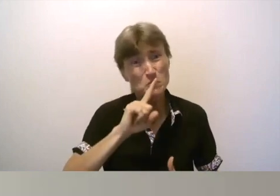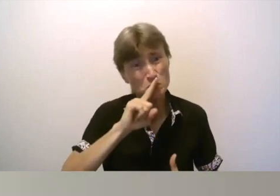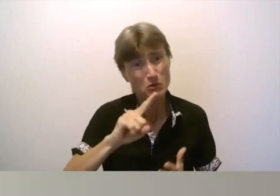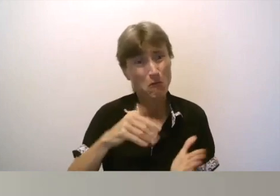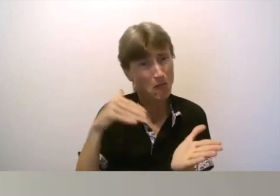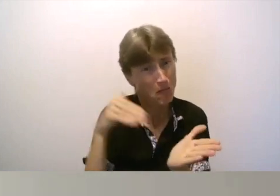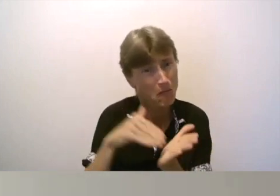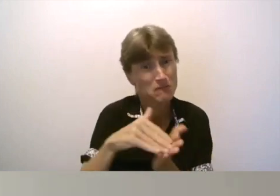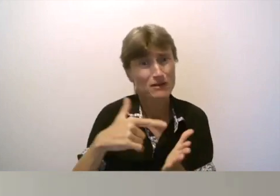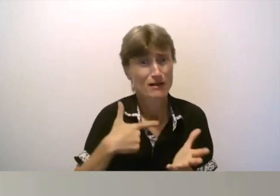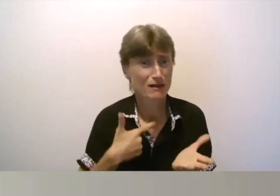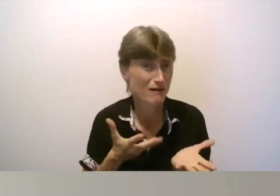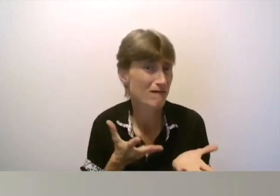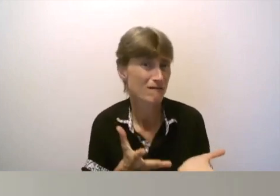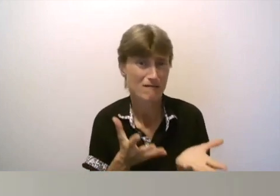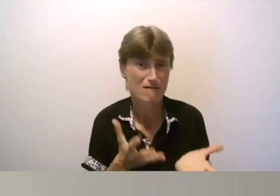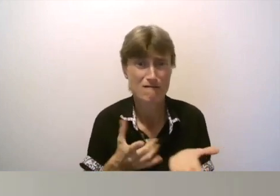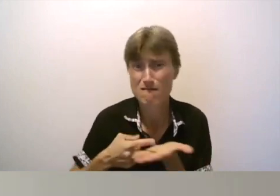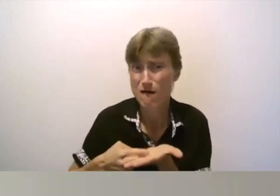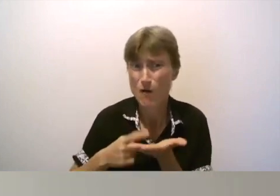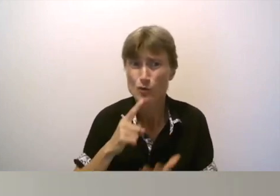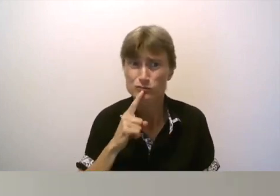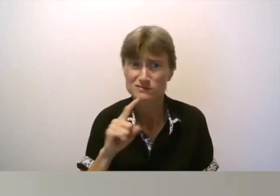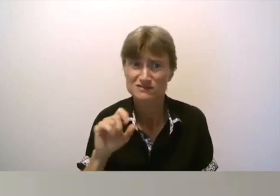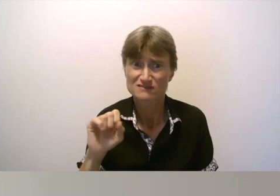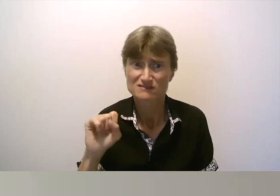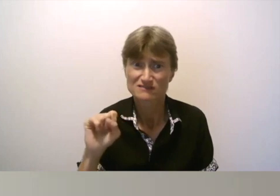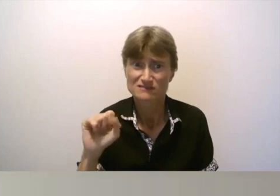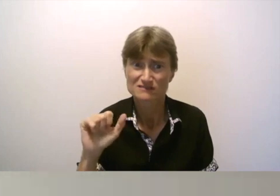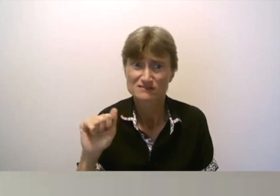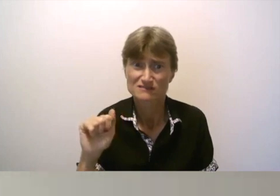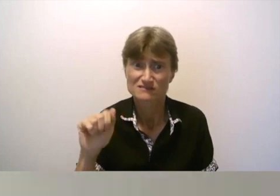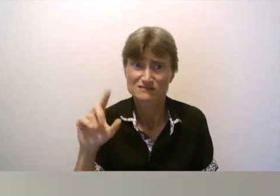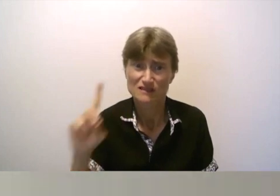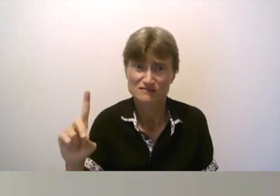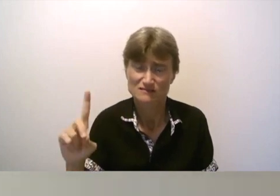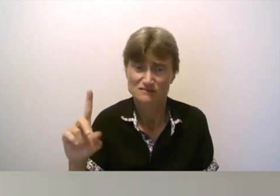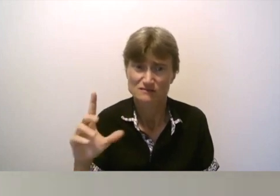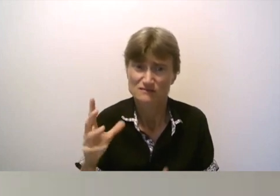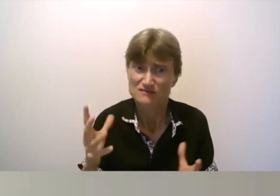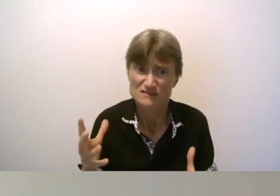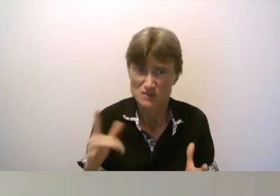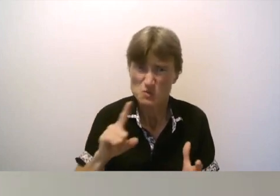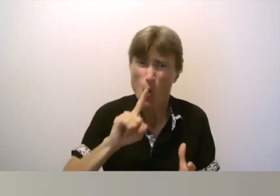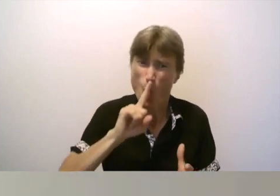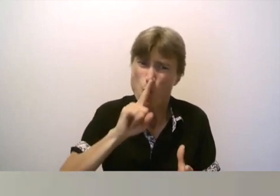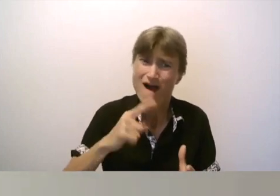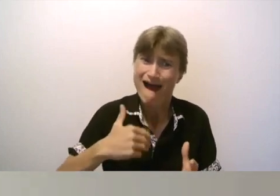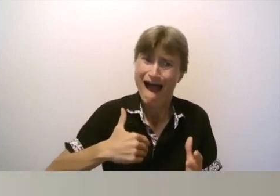people don't think of themselves as creative or artistic the greatest divide is that artists are not citizens so you